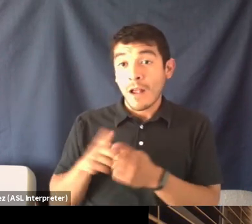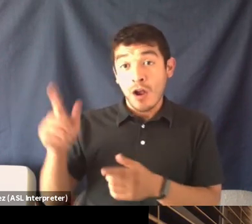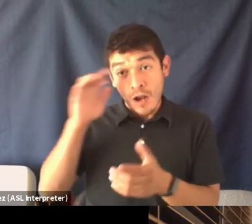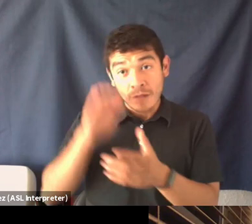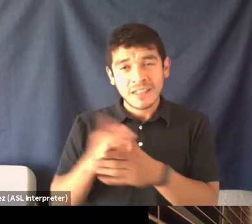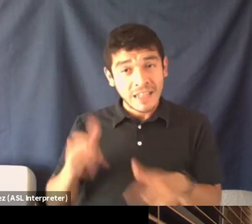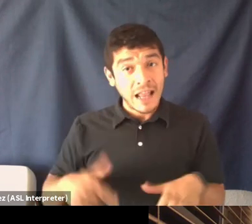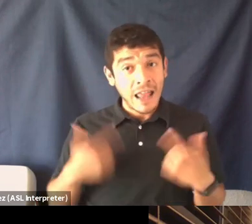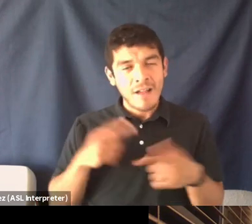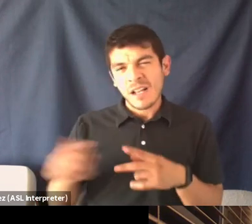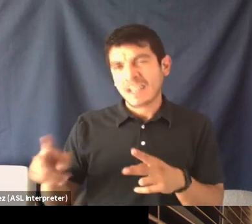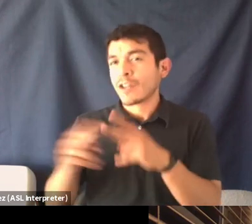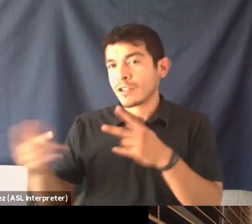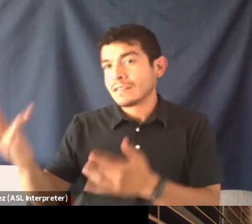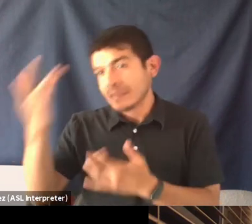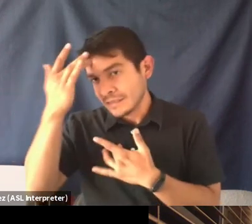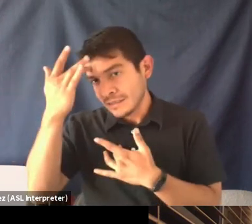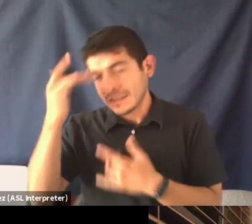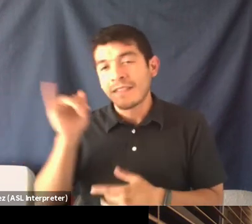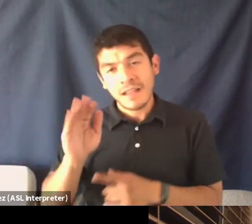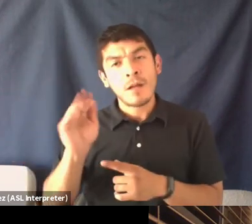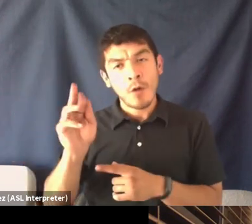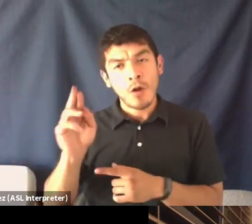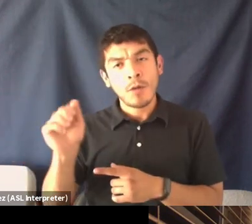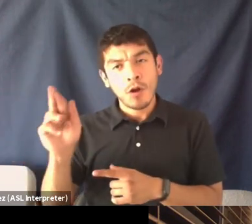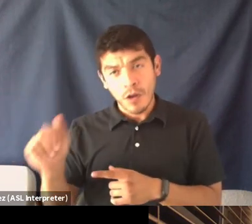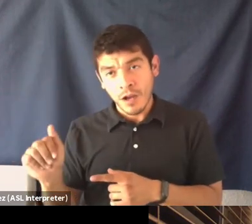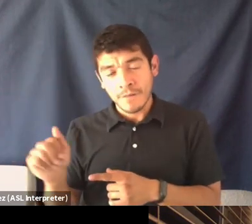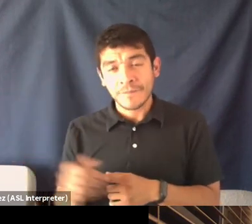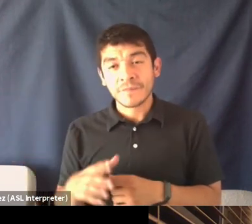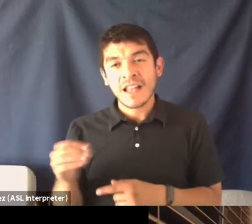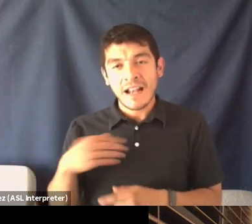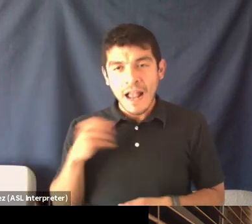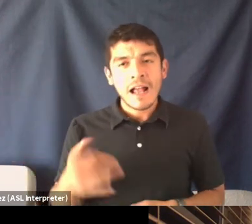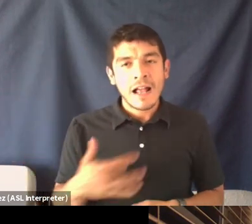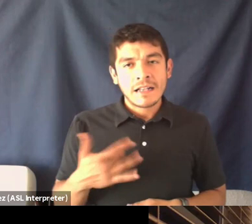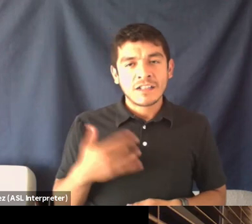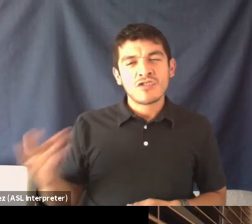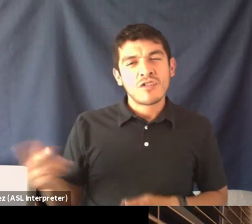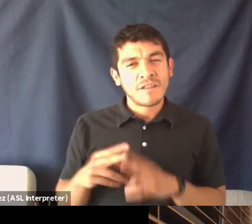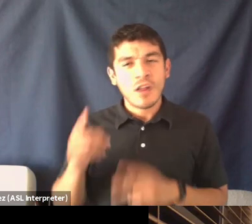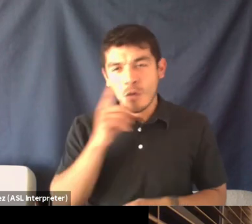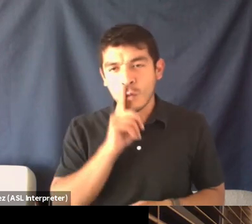but he was very sick, was Barbara. And she was, I think, I could sense that there was a loneliness. There was this, you know,